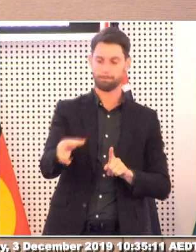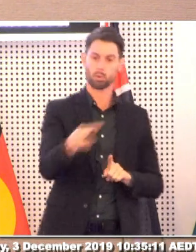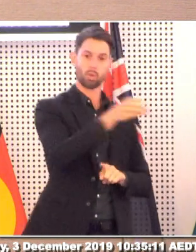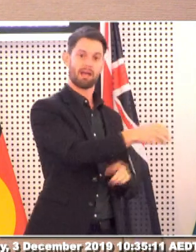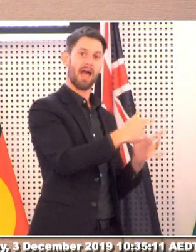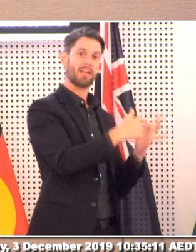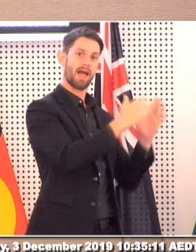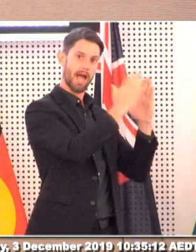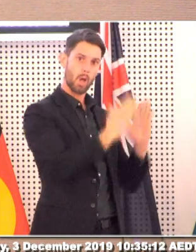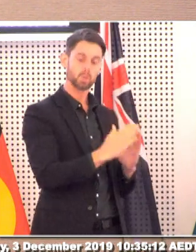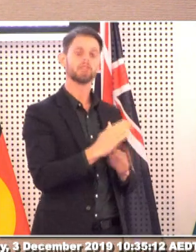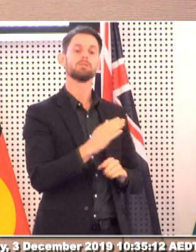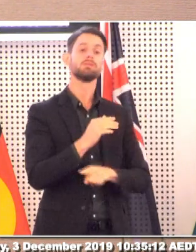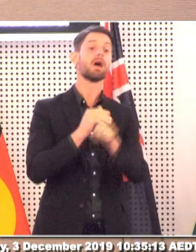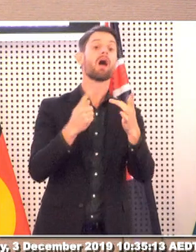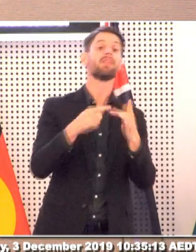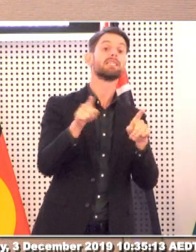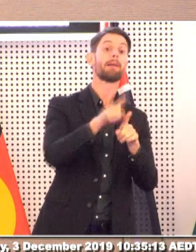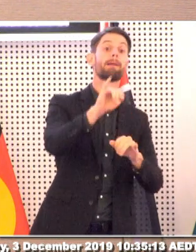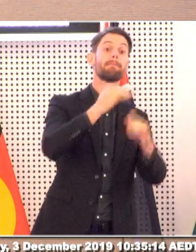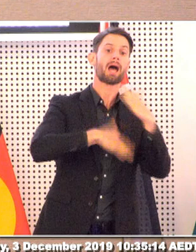and putting them in the same group home, and that would create a group